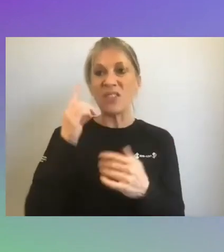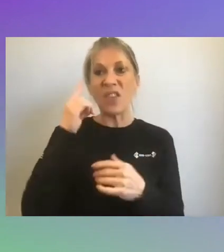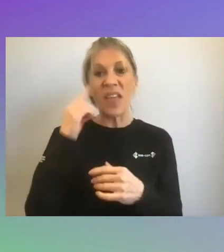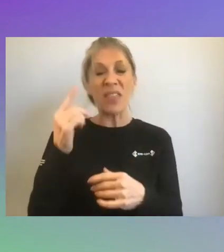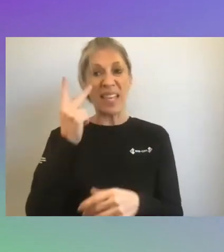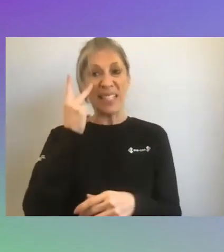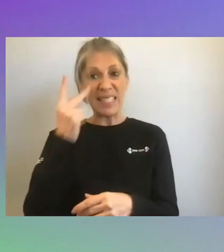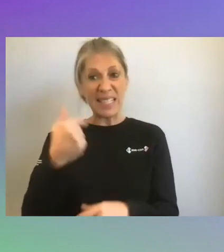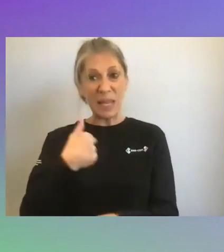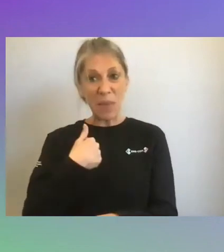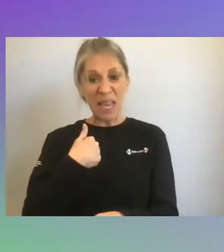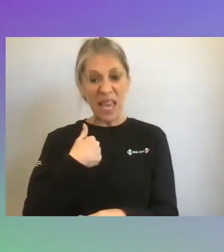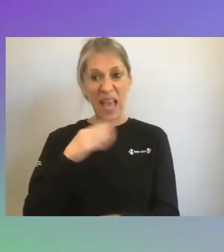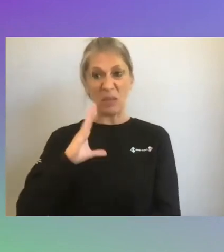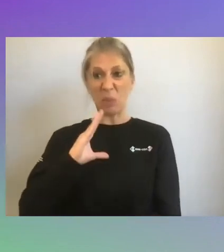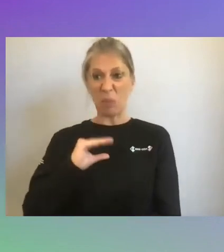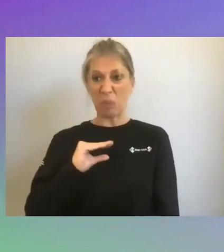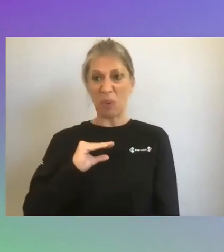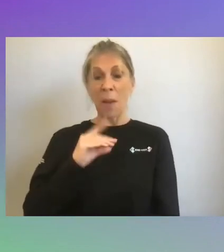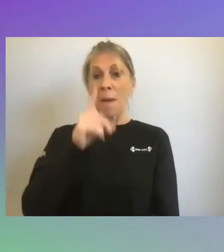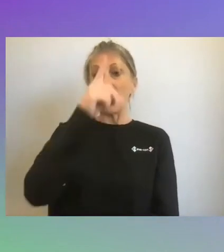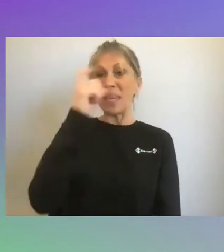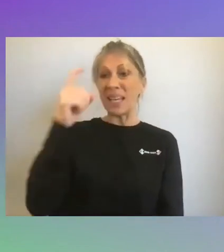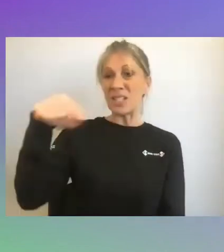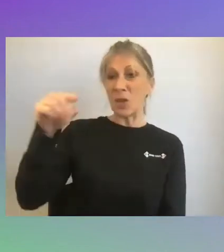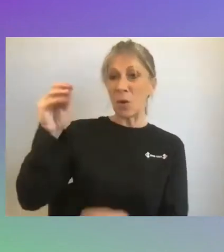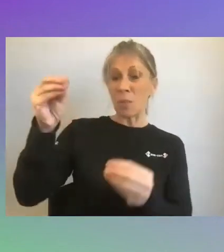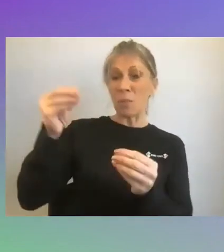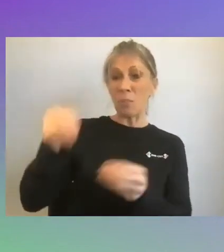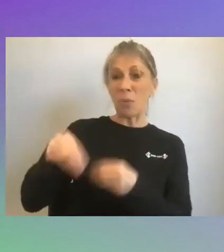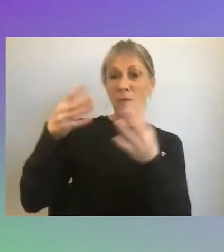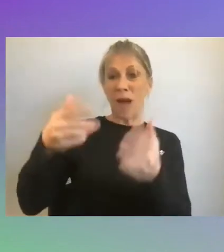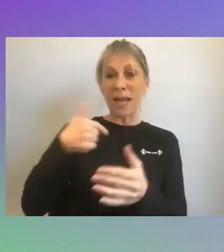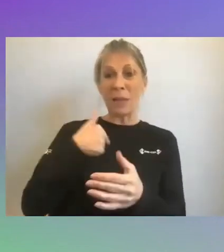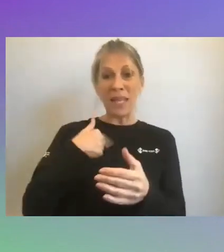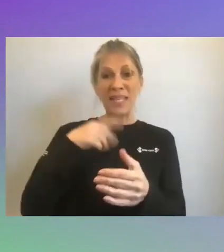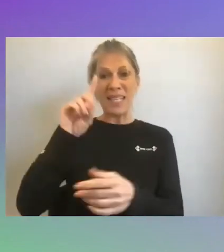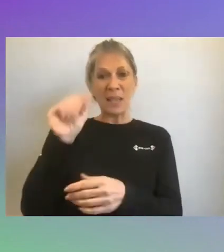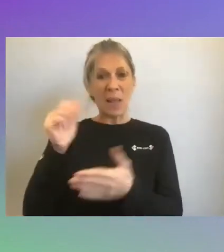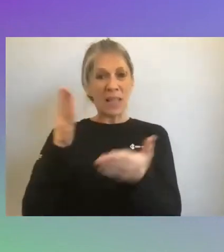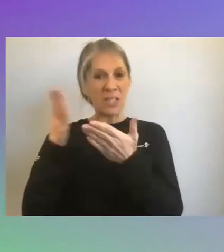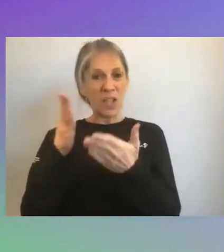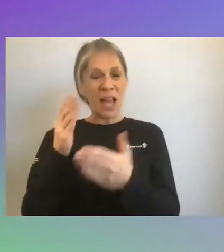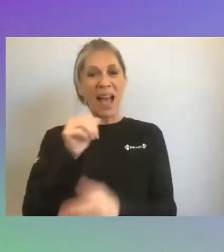than because they're providing me disability services. I don't